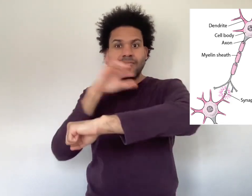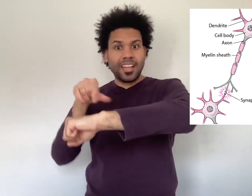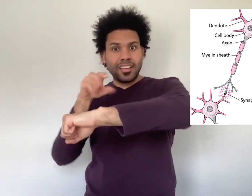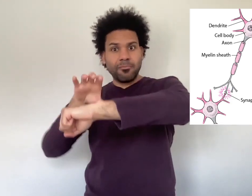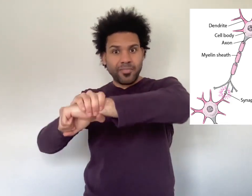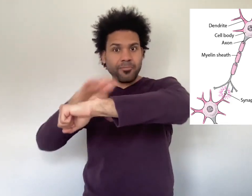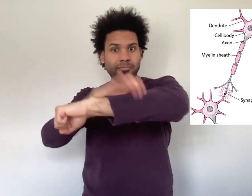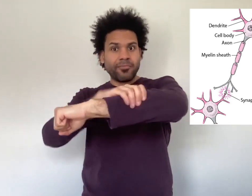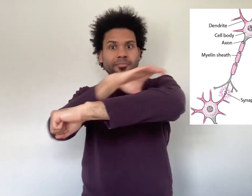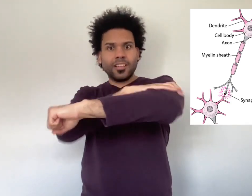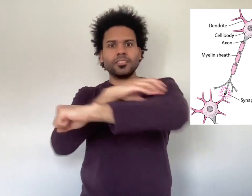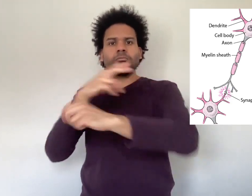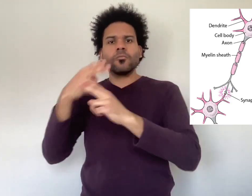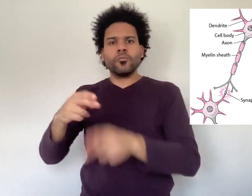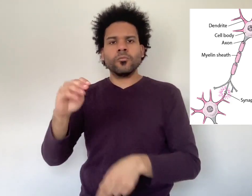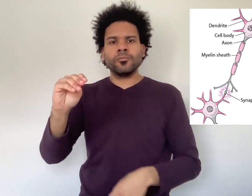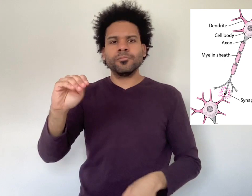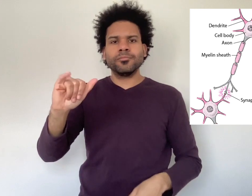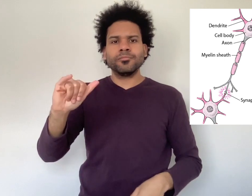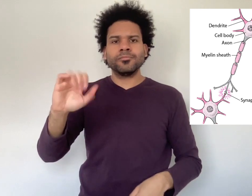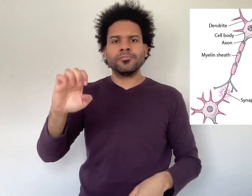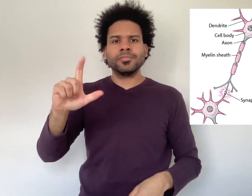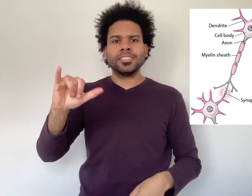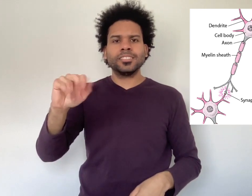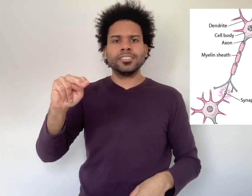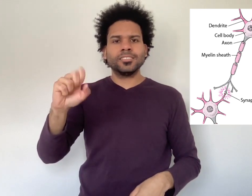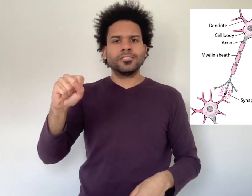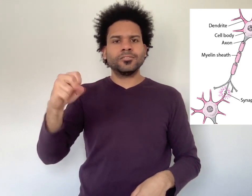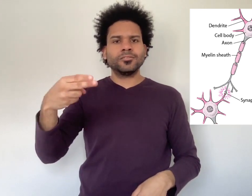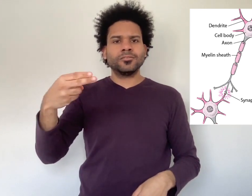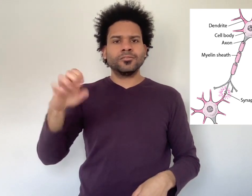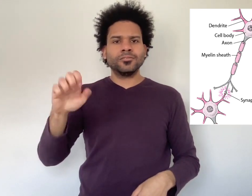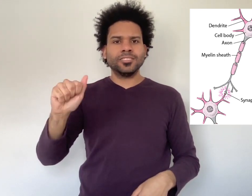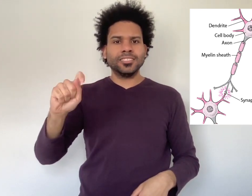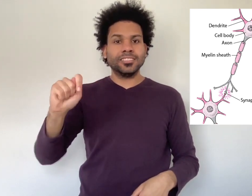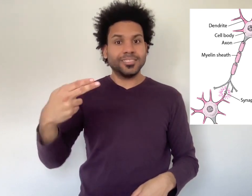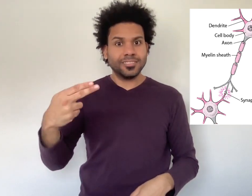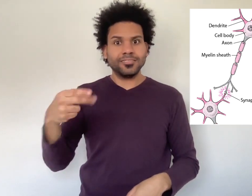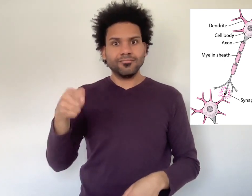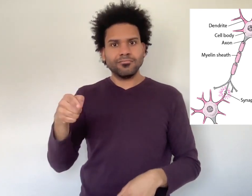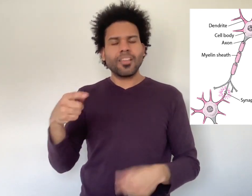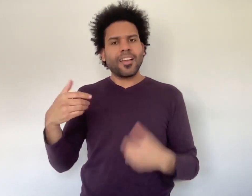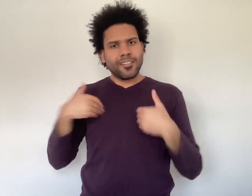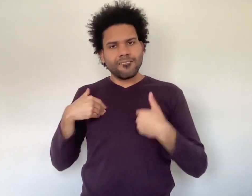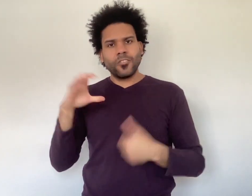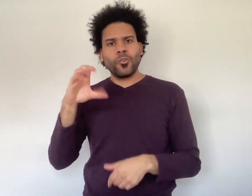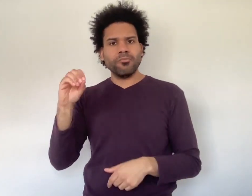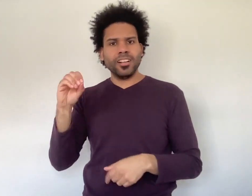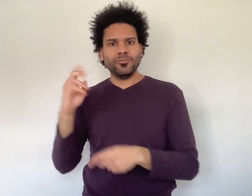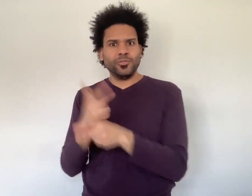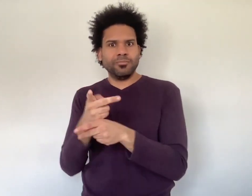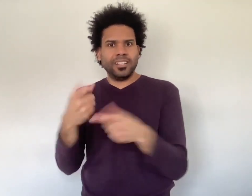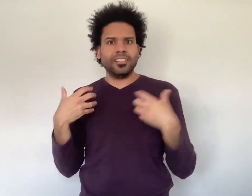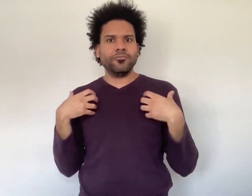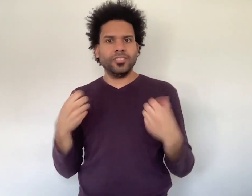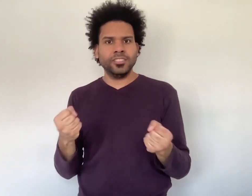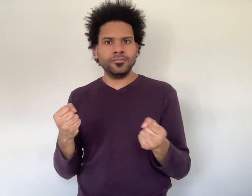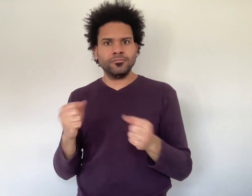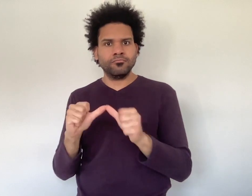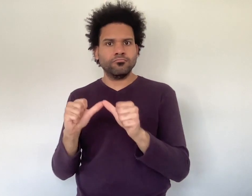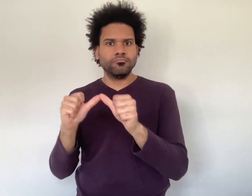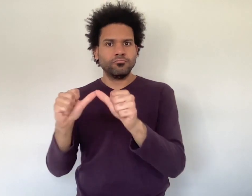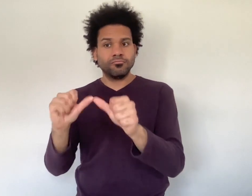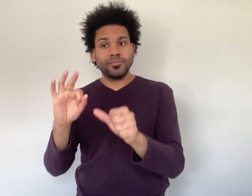The membrane covers an axon called the myelin sheath. It contains cobalt to ensure a healthy myelin sheath.